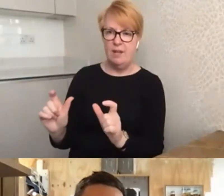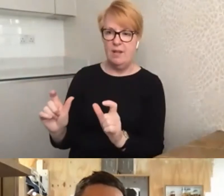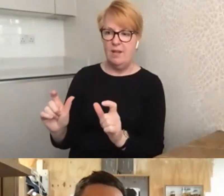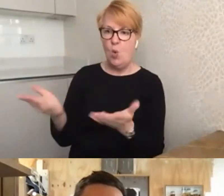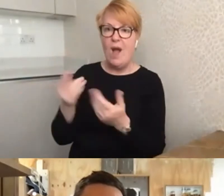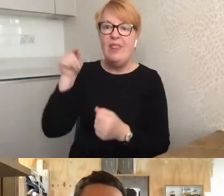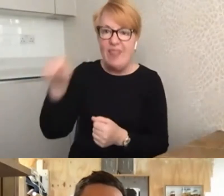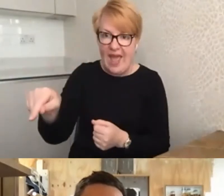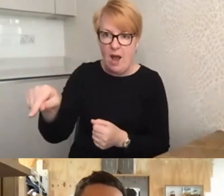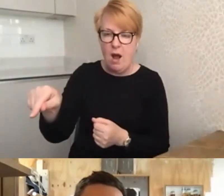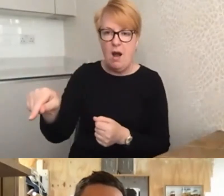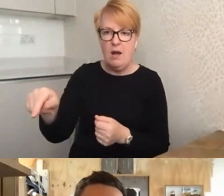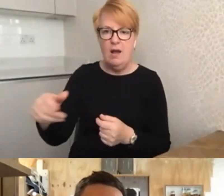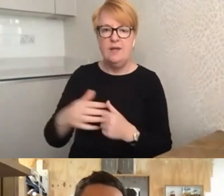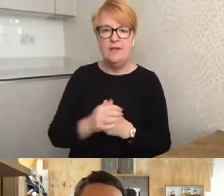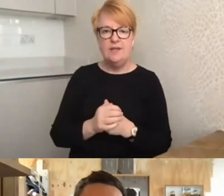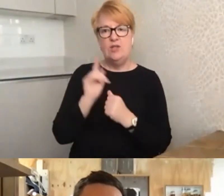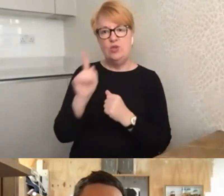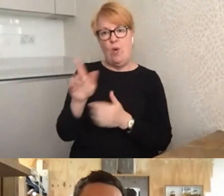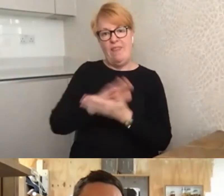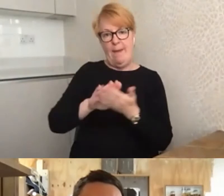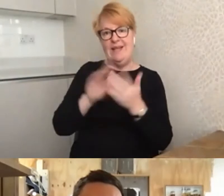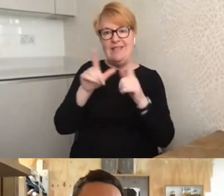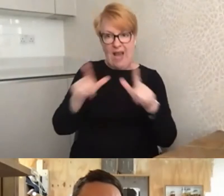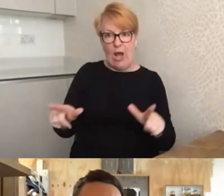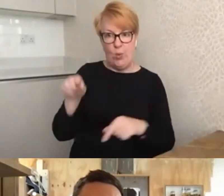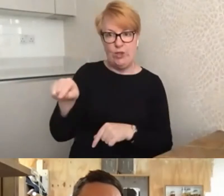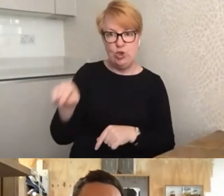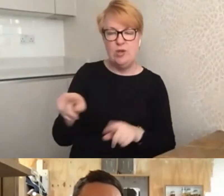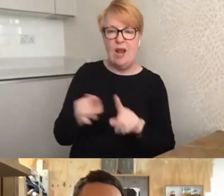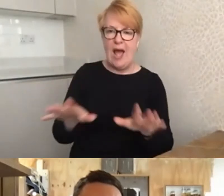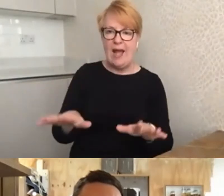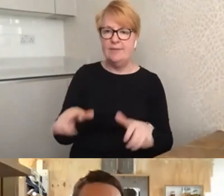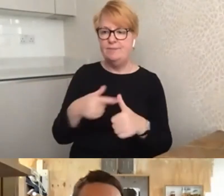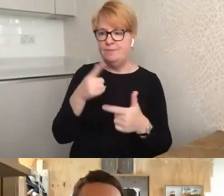So, the language in this context could be things like making sure there's music when people walk